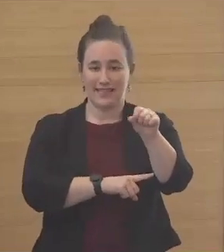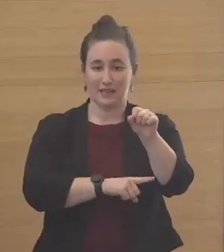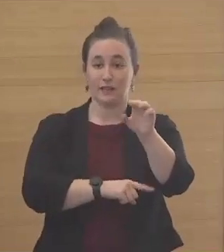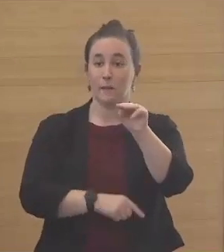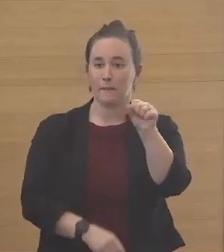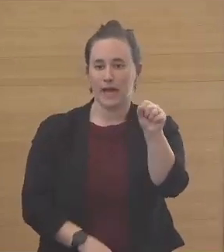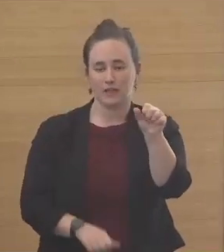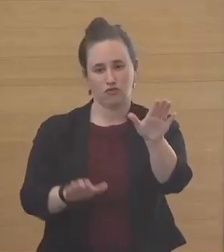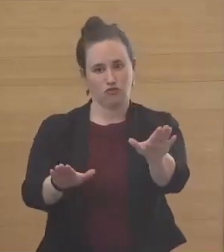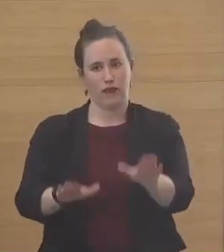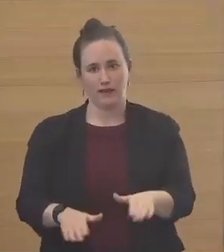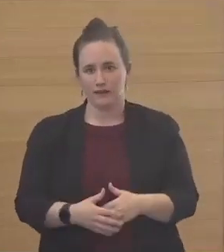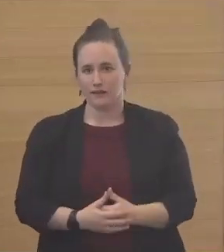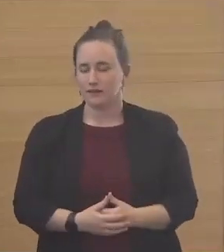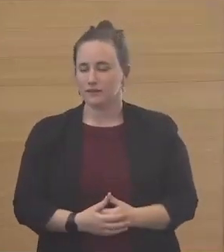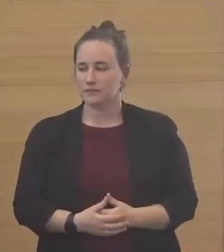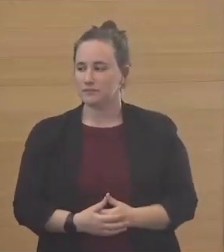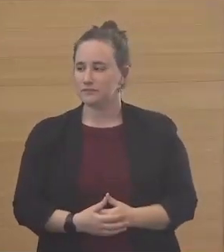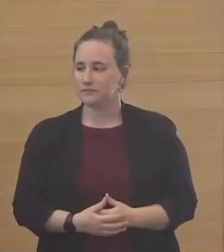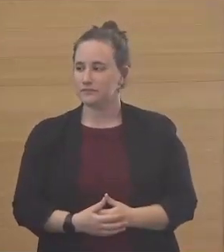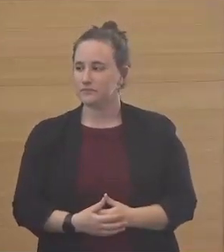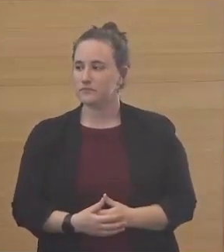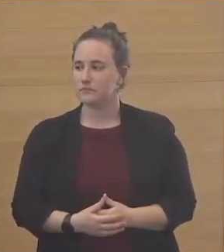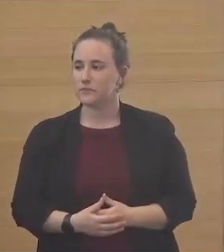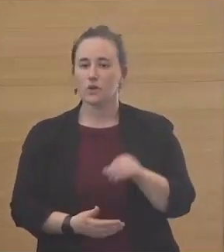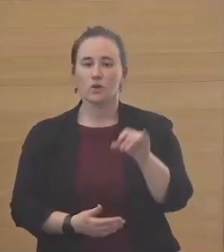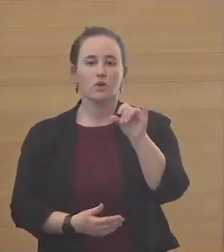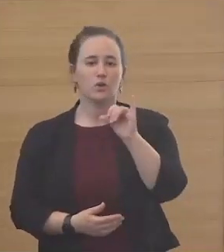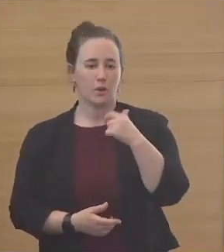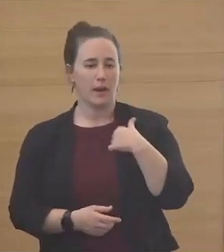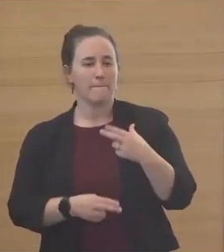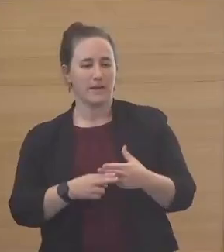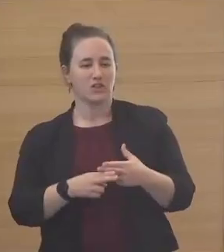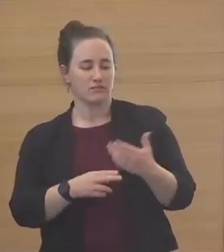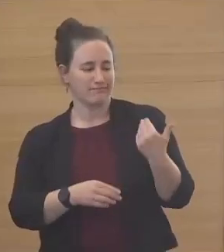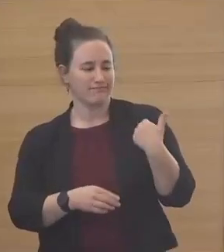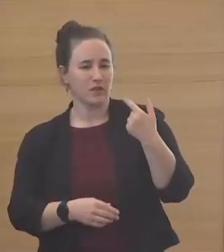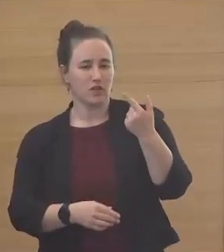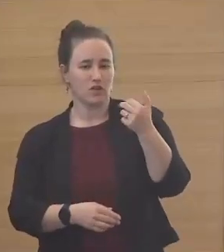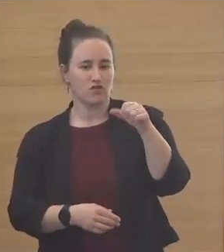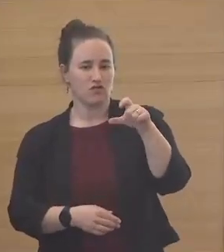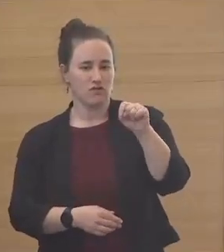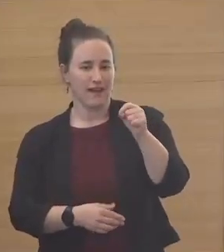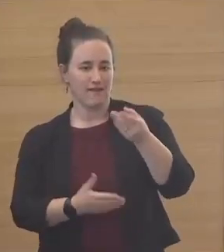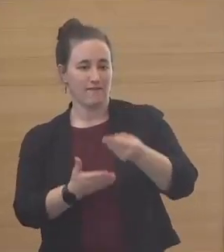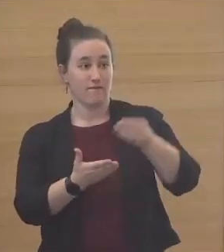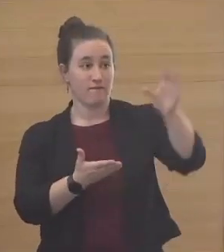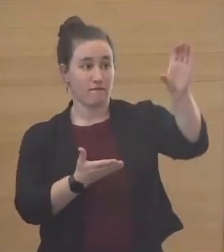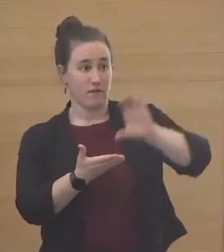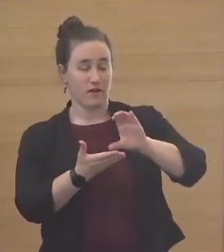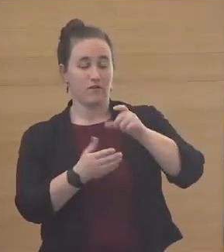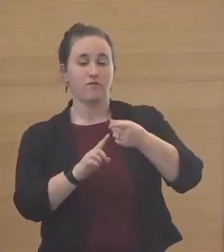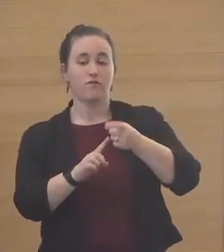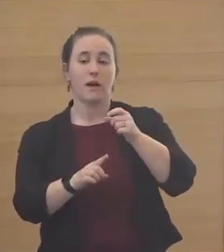And like I said, we had grant funding from Easter Seals National as well as the Library of